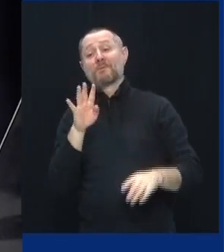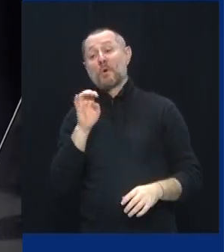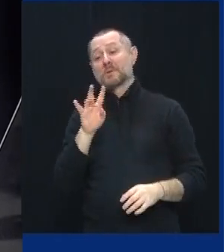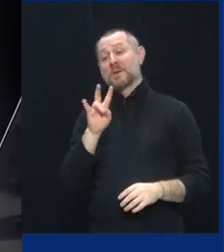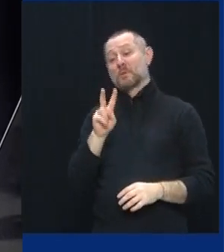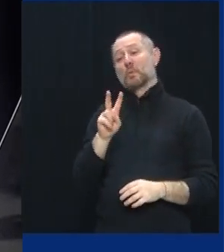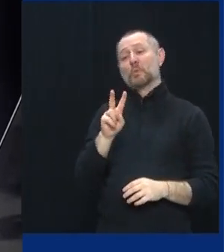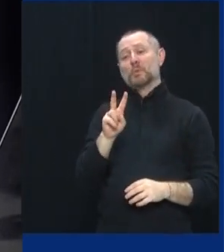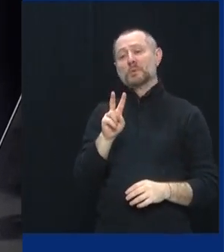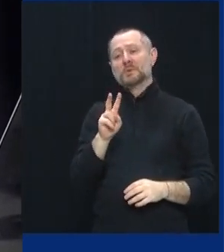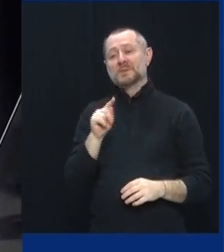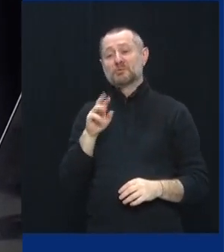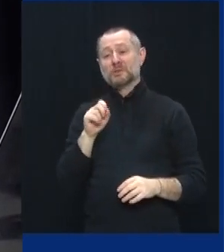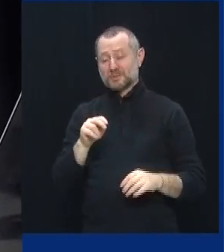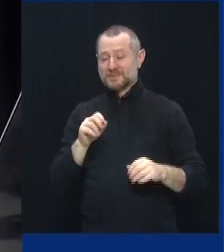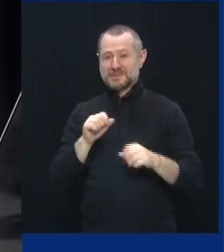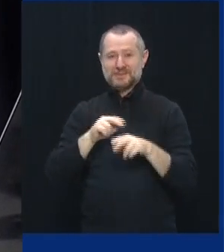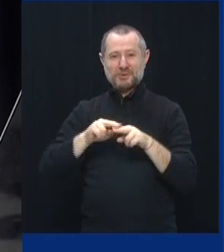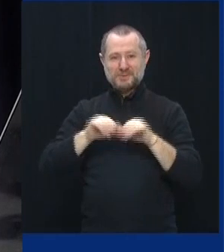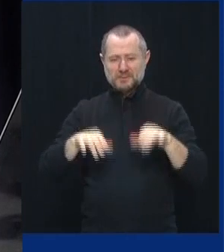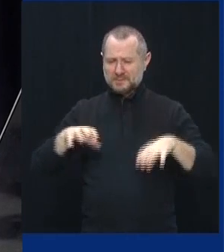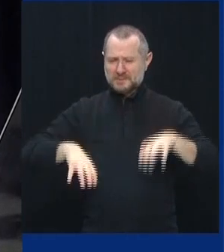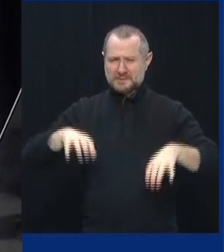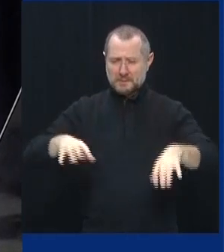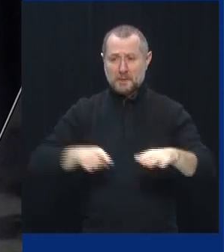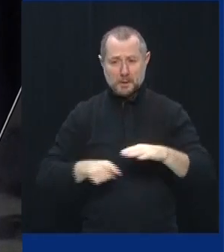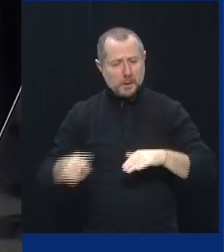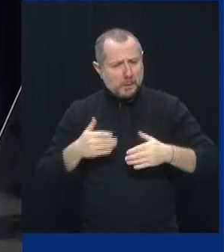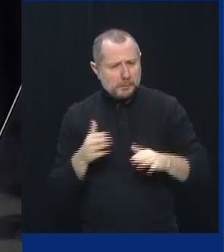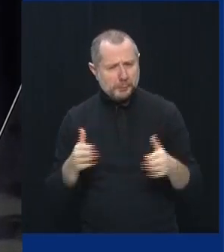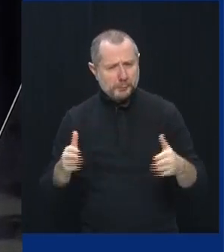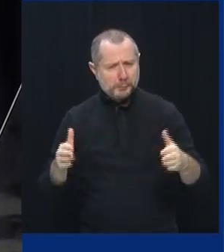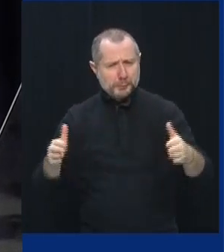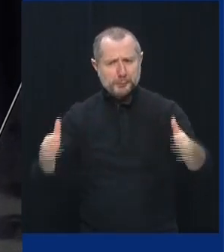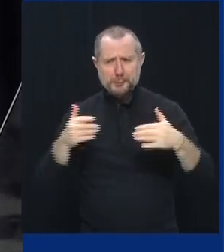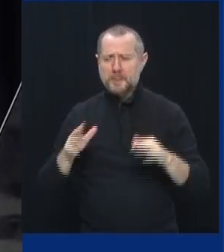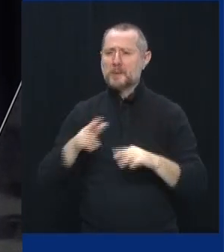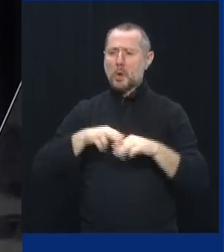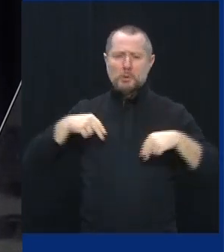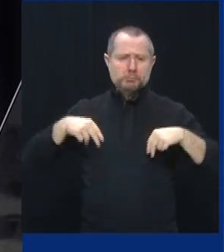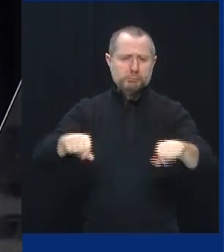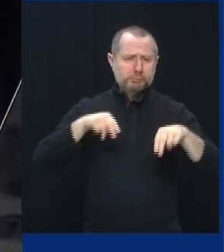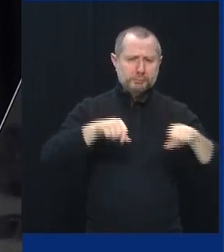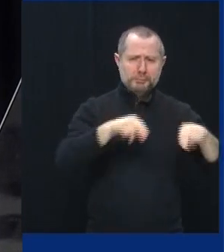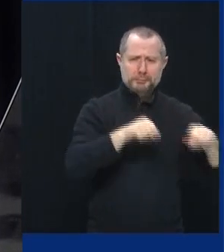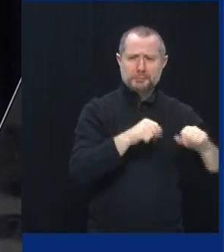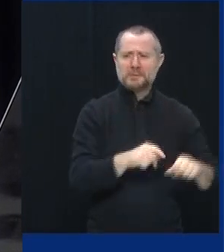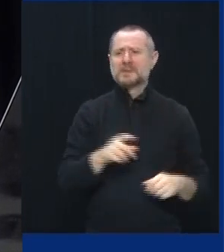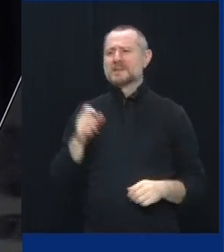OPERATIONAL AND CLEAR OF SNOW. EVERY STATION, 472, WERE SANDED, SALTED AND SHOVELED, SEVERAL